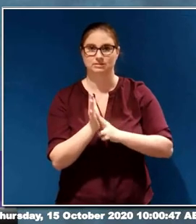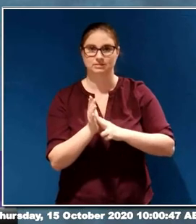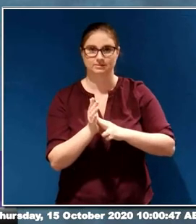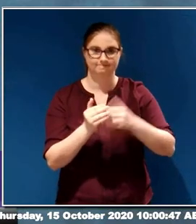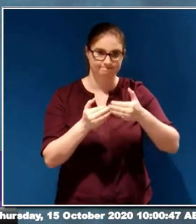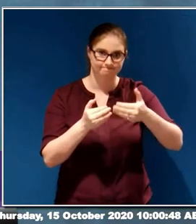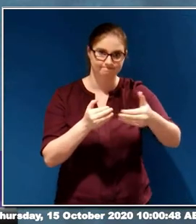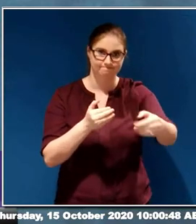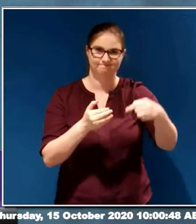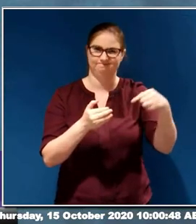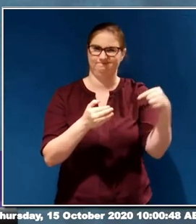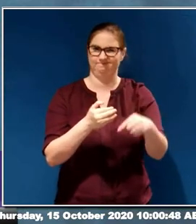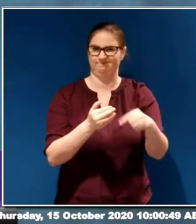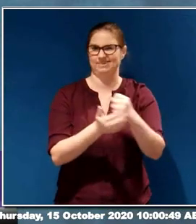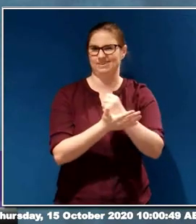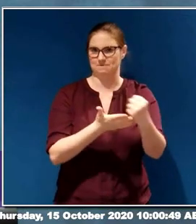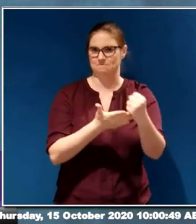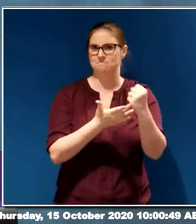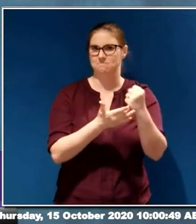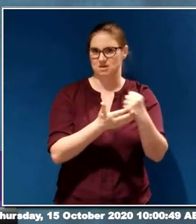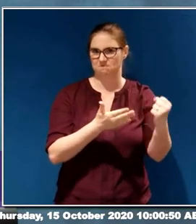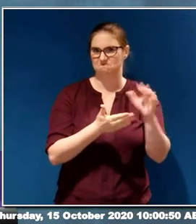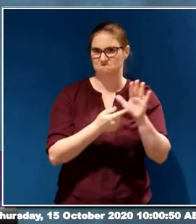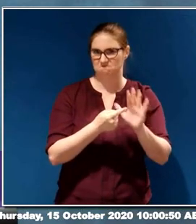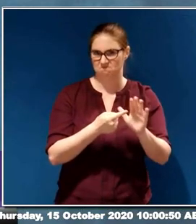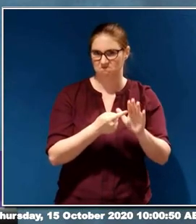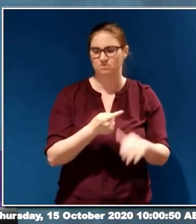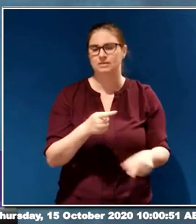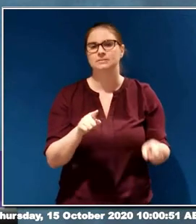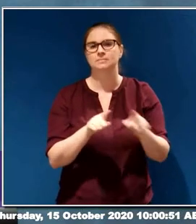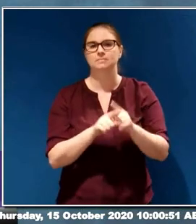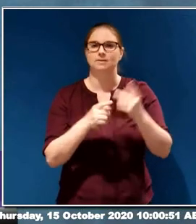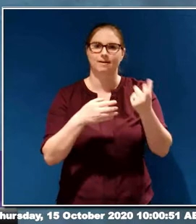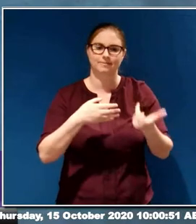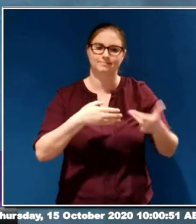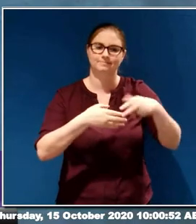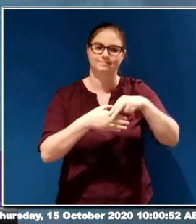with some marked documents at Tabs 4, 9 and 18, and in due course I will tender